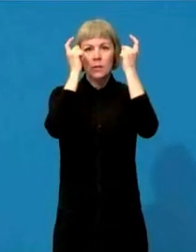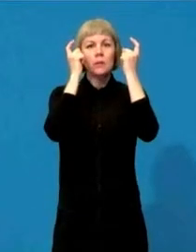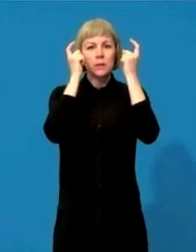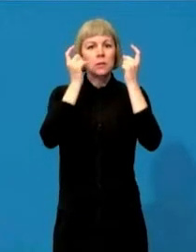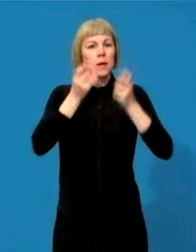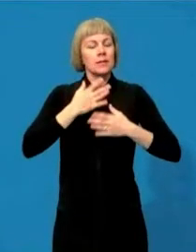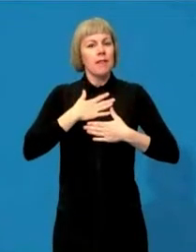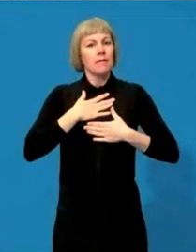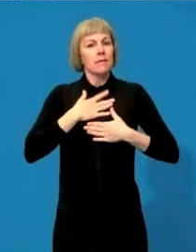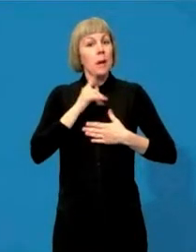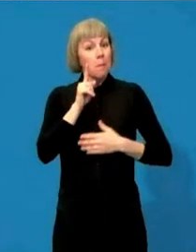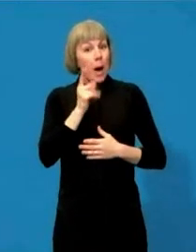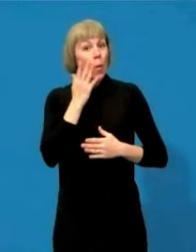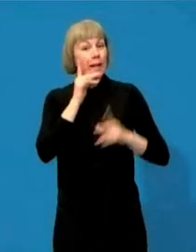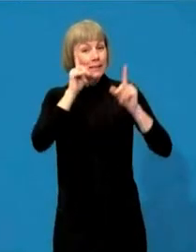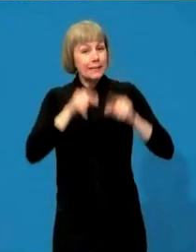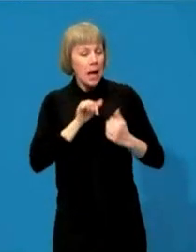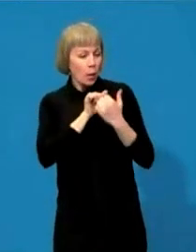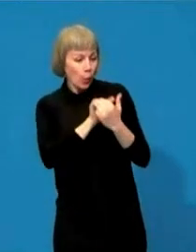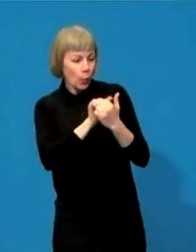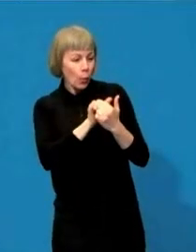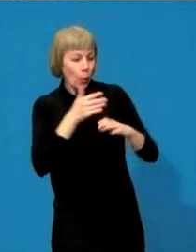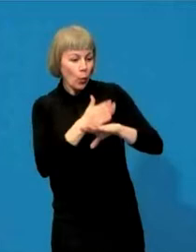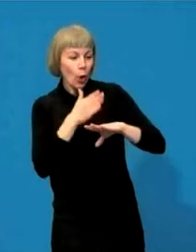then working with Tristan has made my life a whole stack better as well.